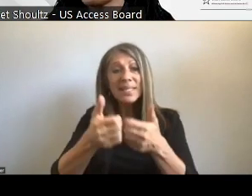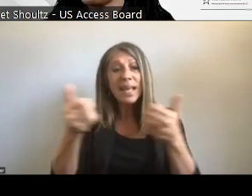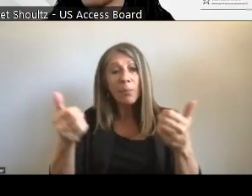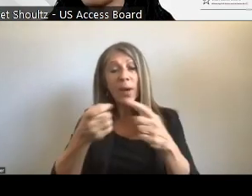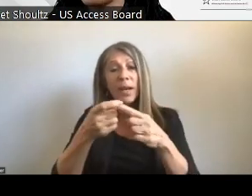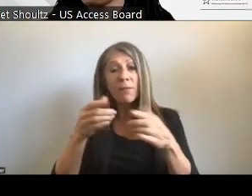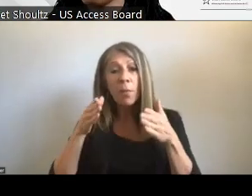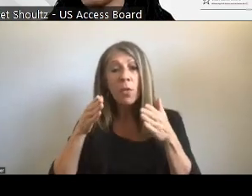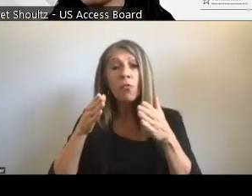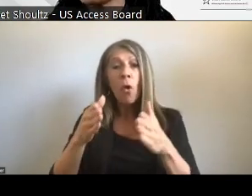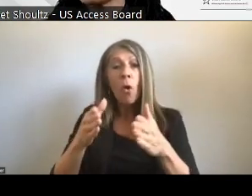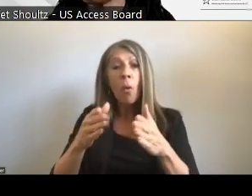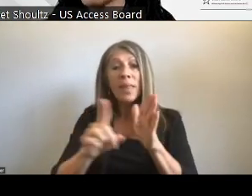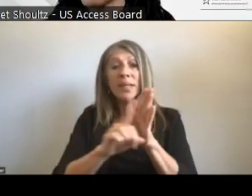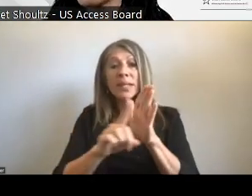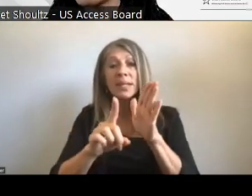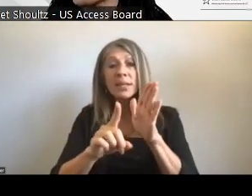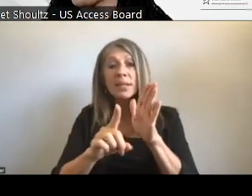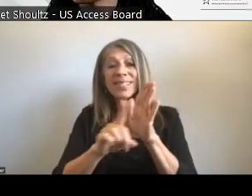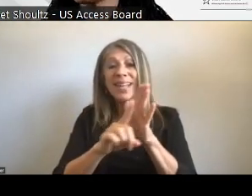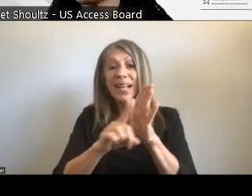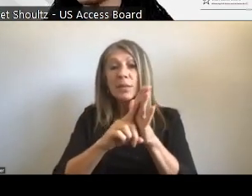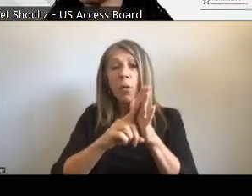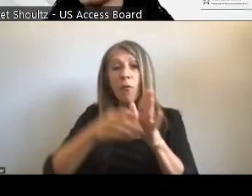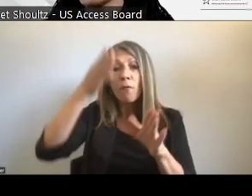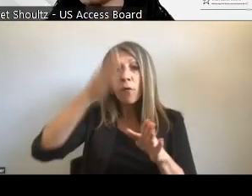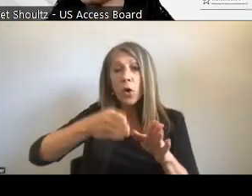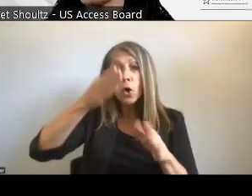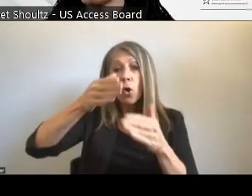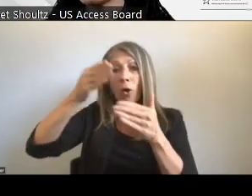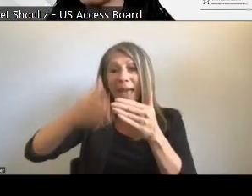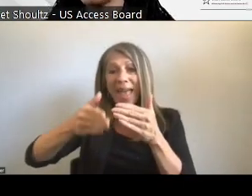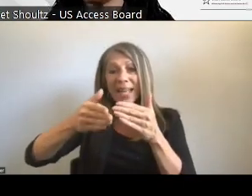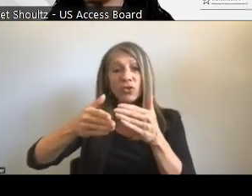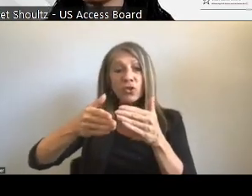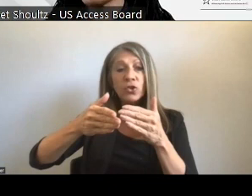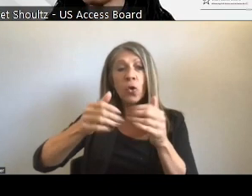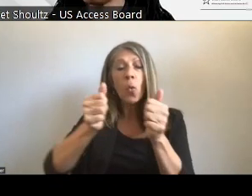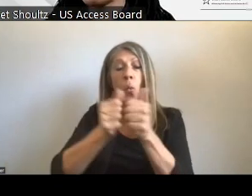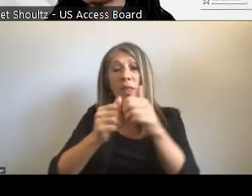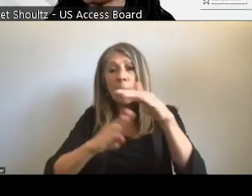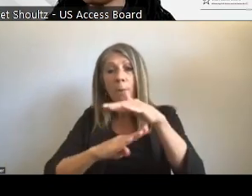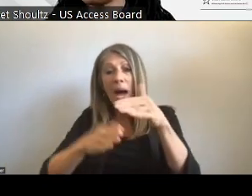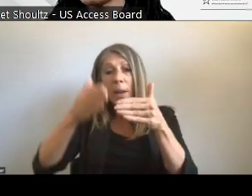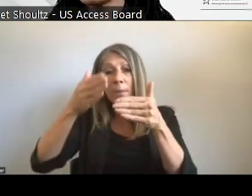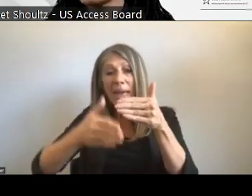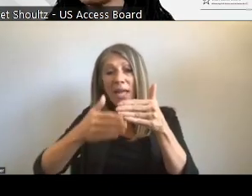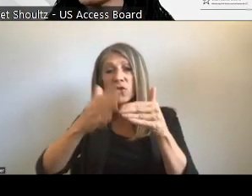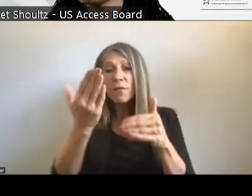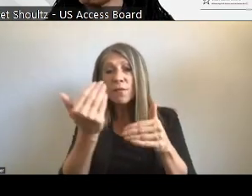the roadway by a detectable vertical edge treatment with the bottom edge 15 inches